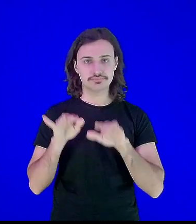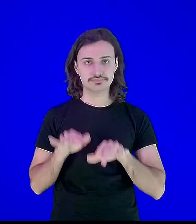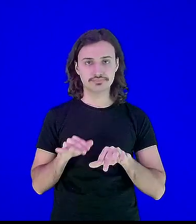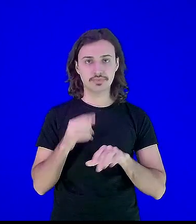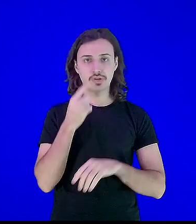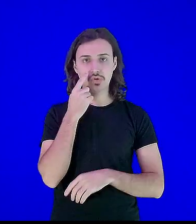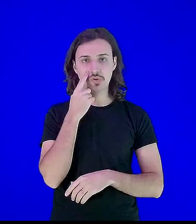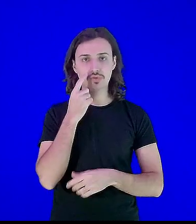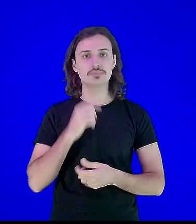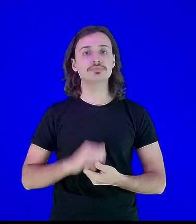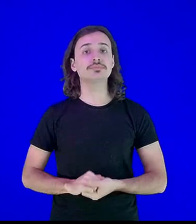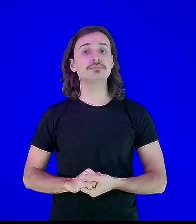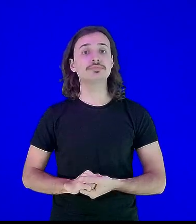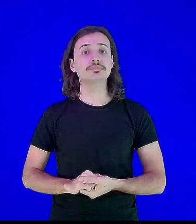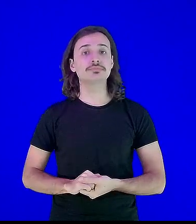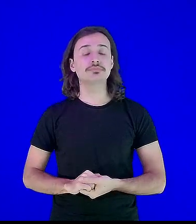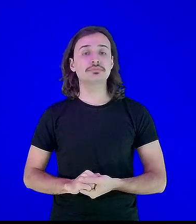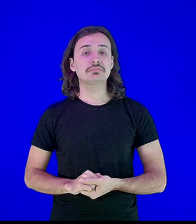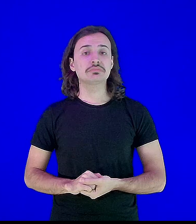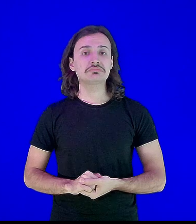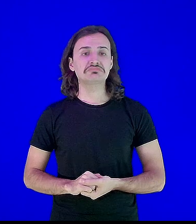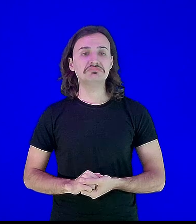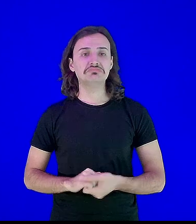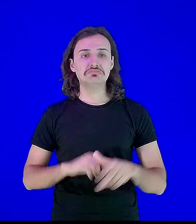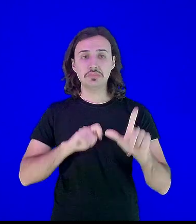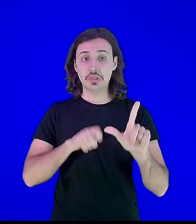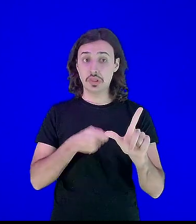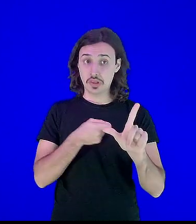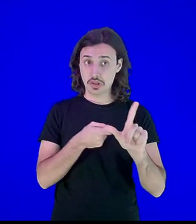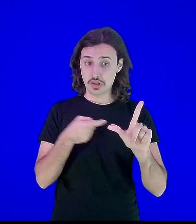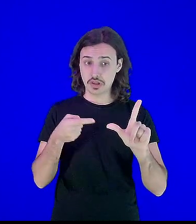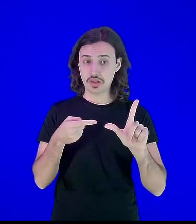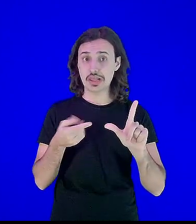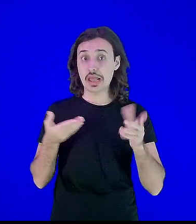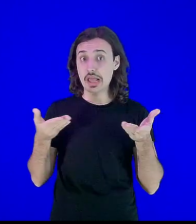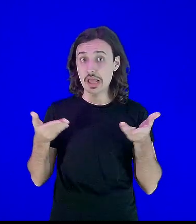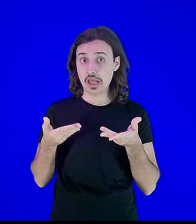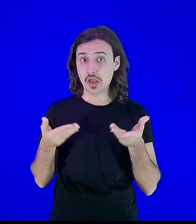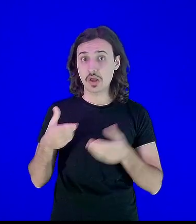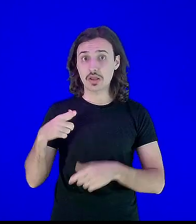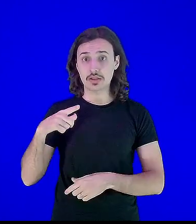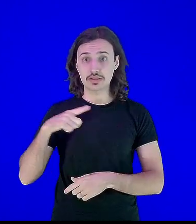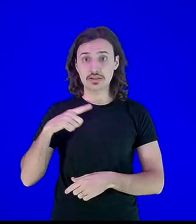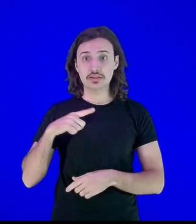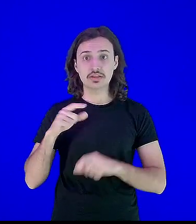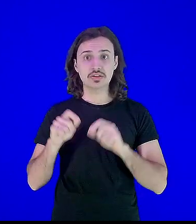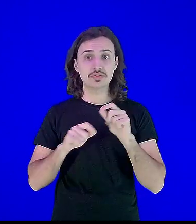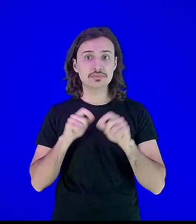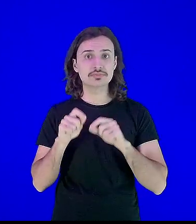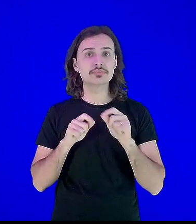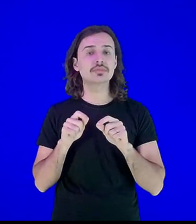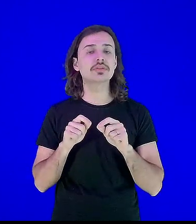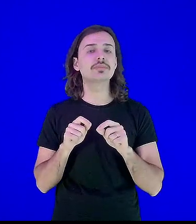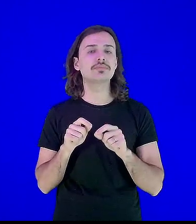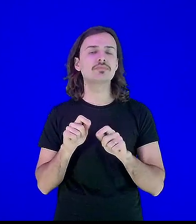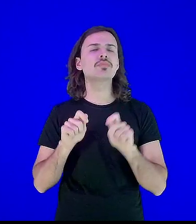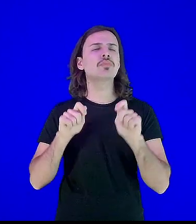currently, LetraSinal have the option of pulling signs from Sign Puddle